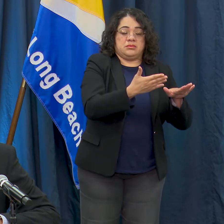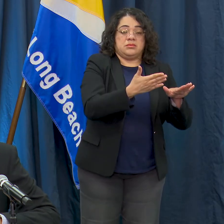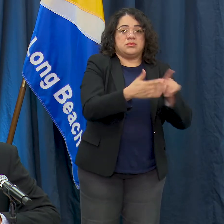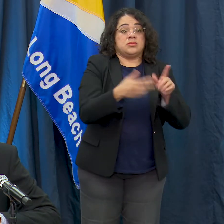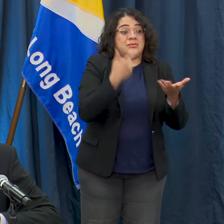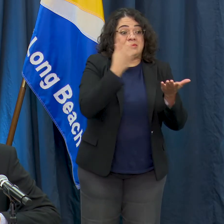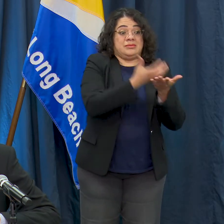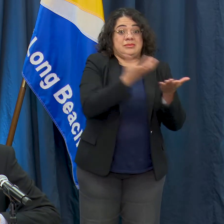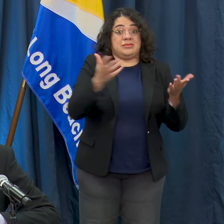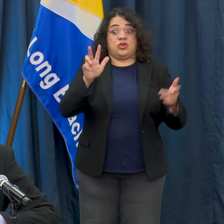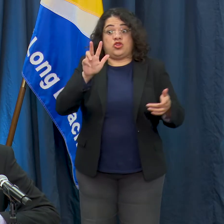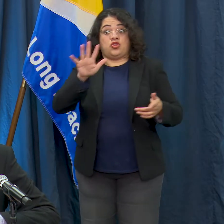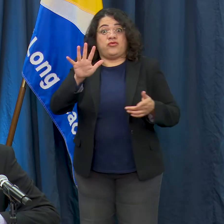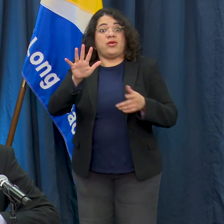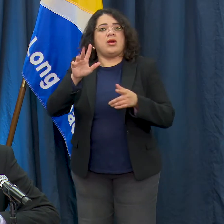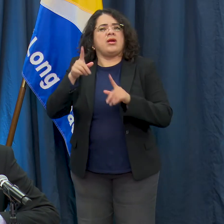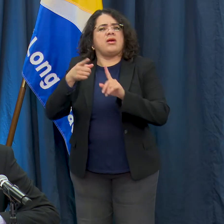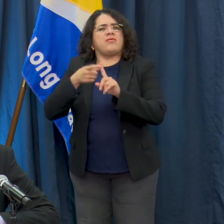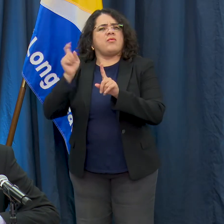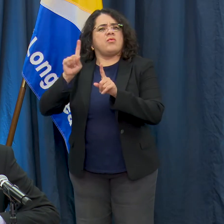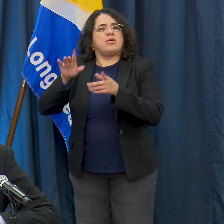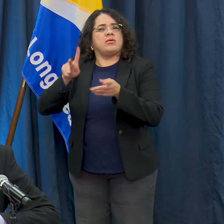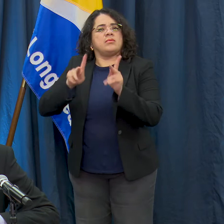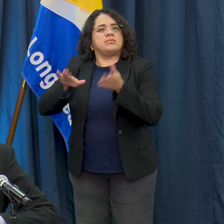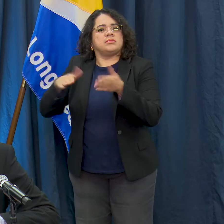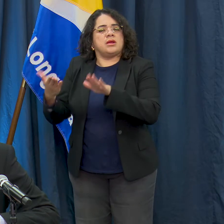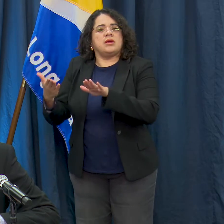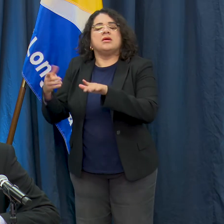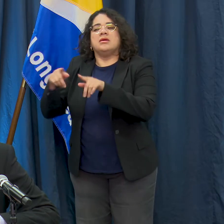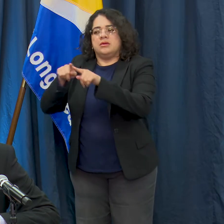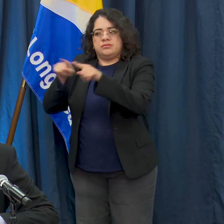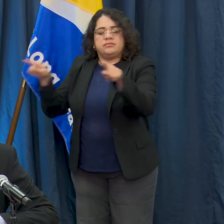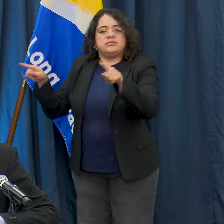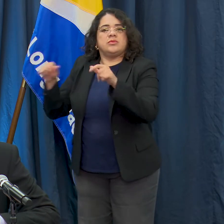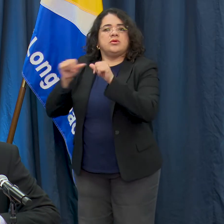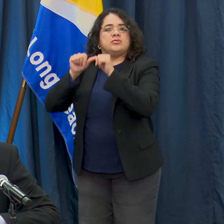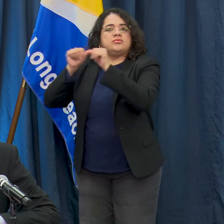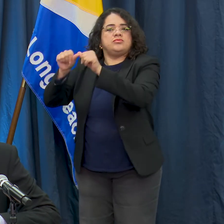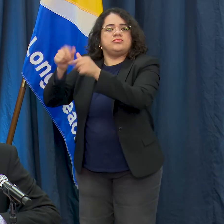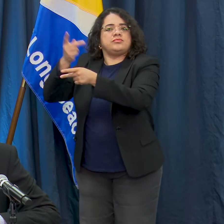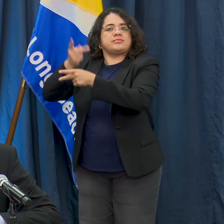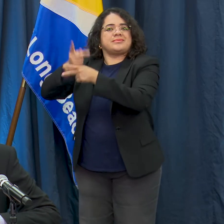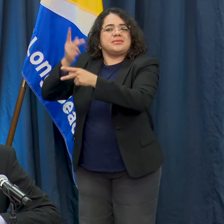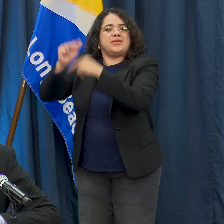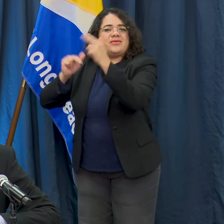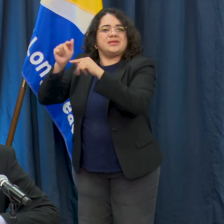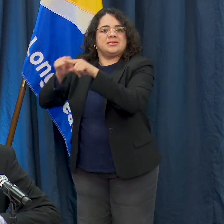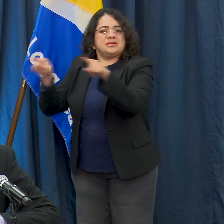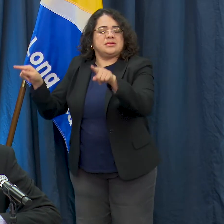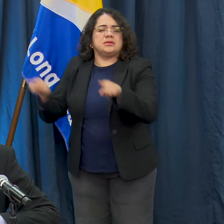facilities and 10 have been through community transmission outside of those